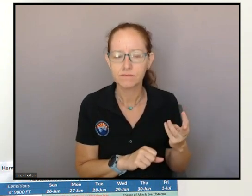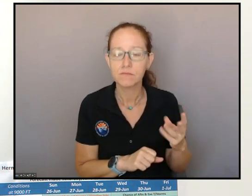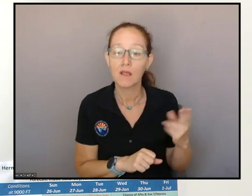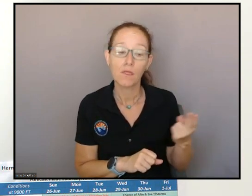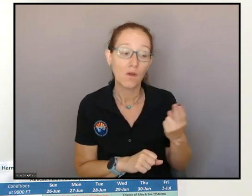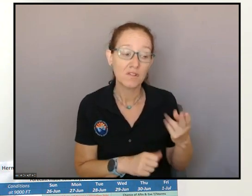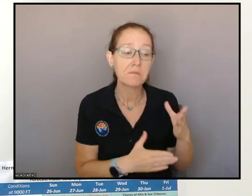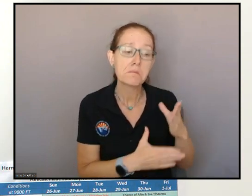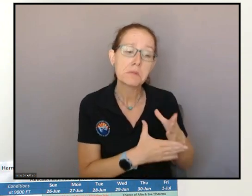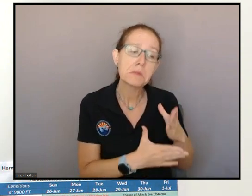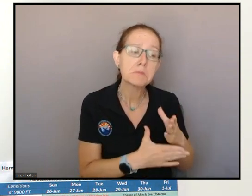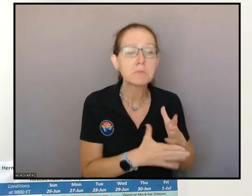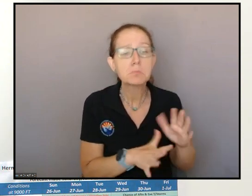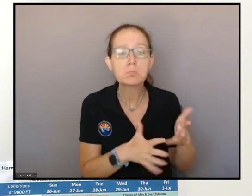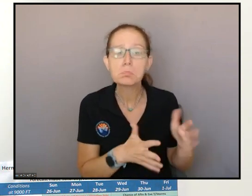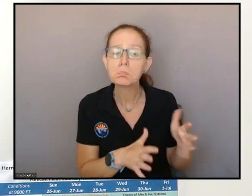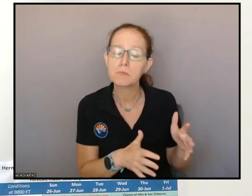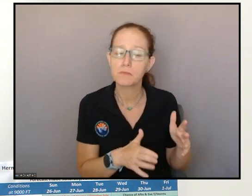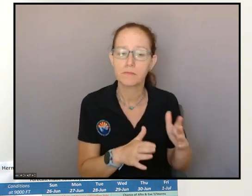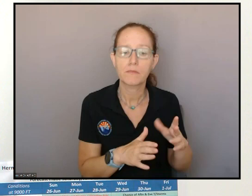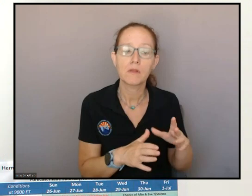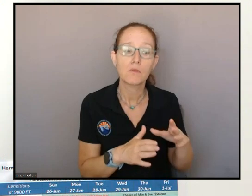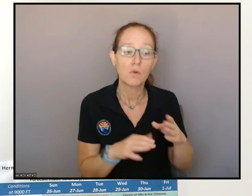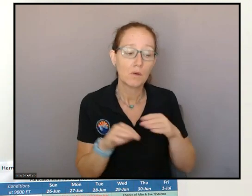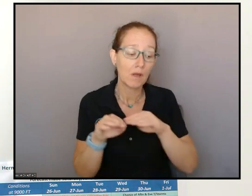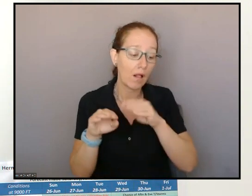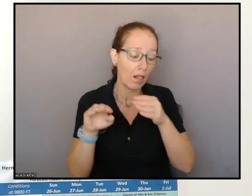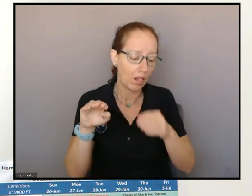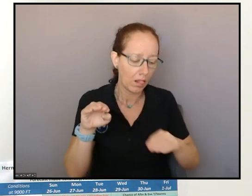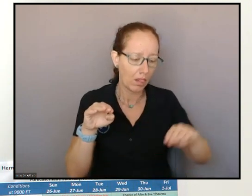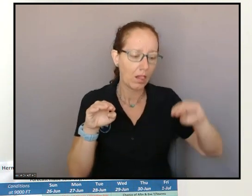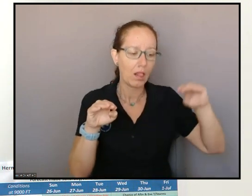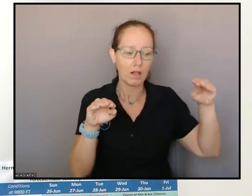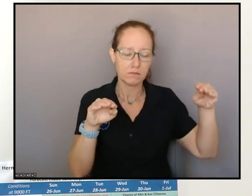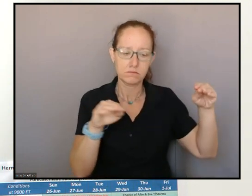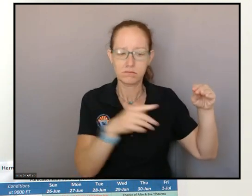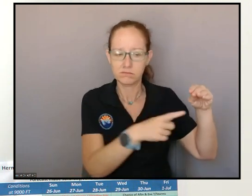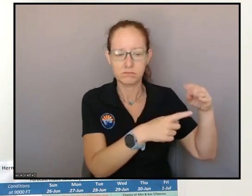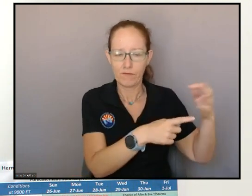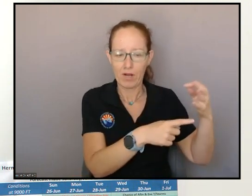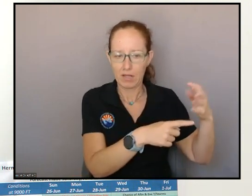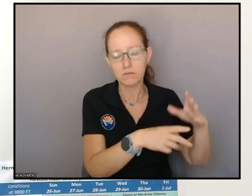up a little bit towards the end of the week. But at least for the next 3 days including today, we do have that high